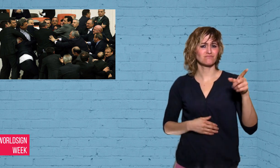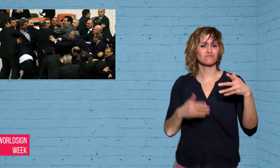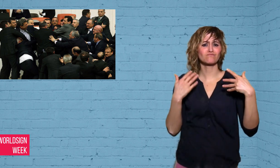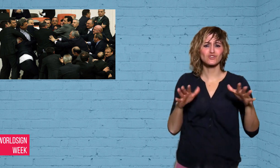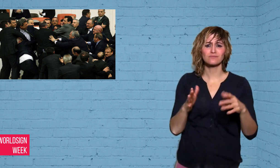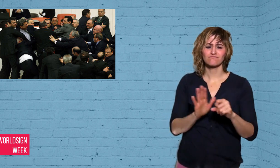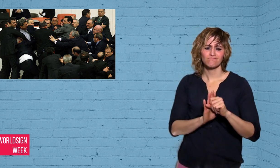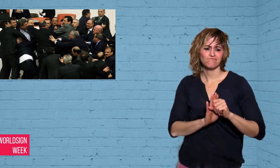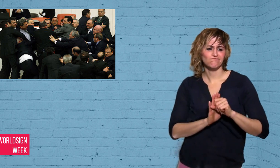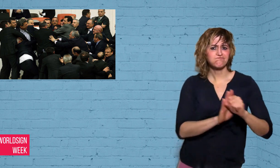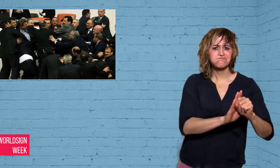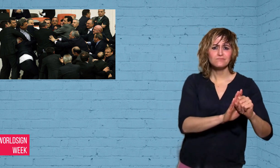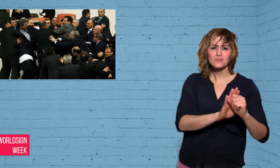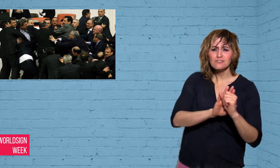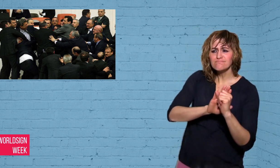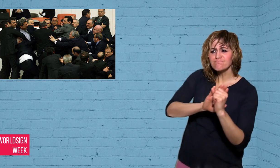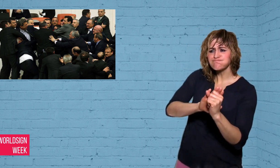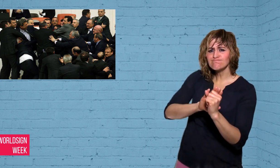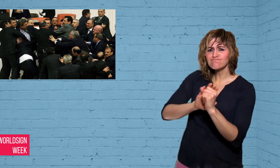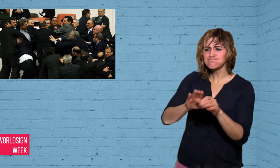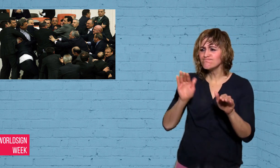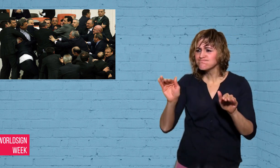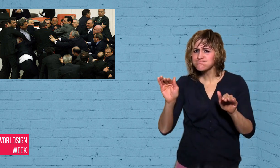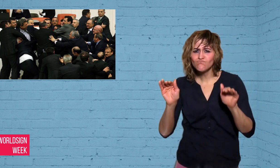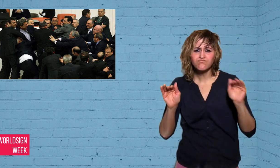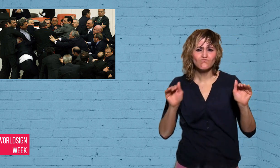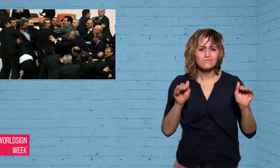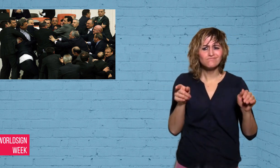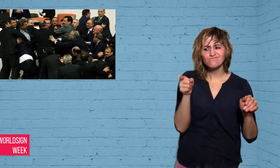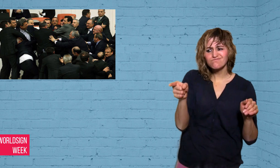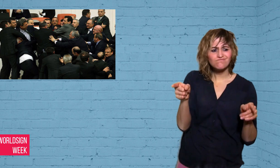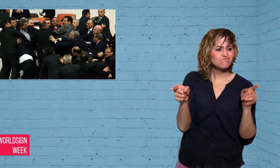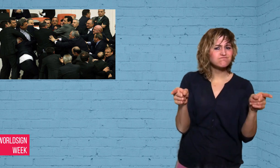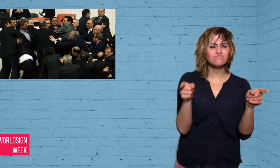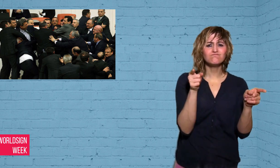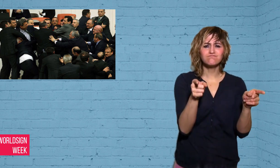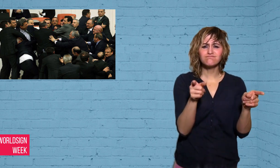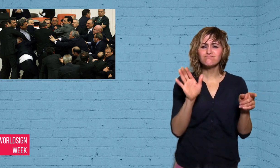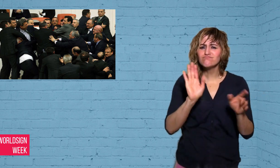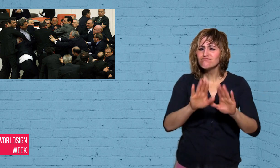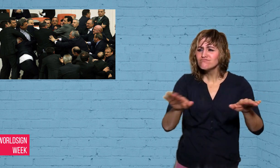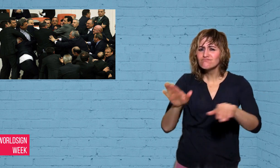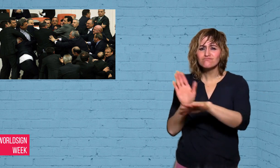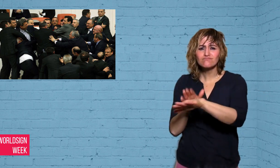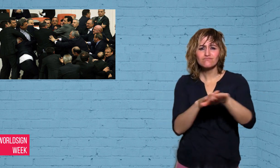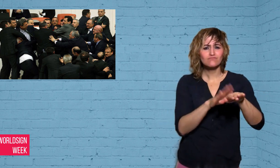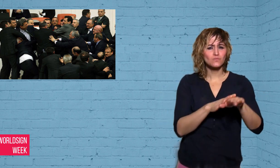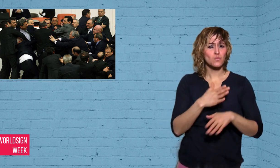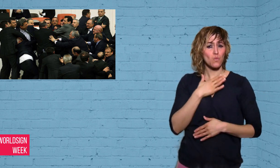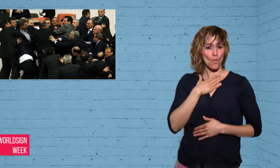to give presidency with greater political